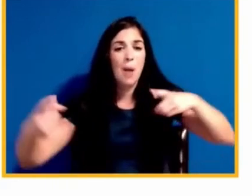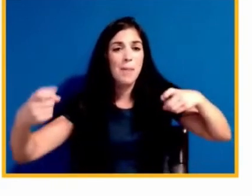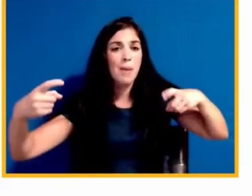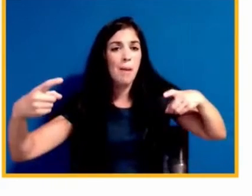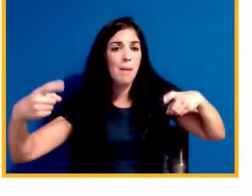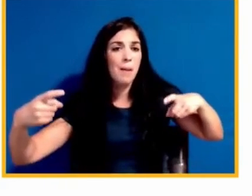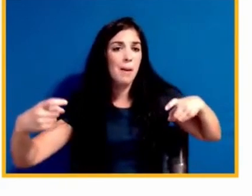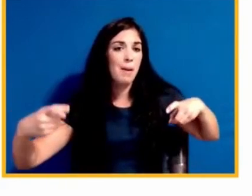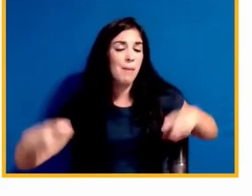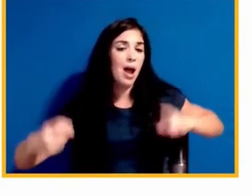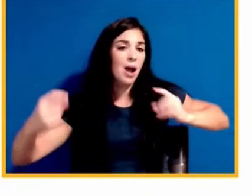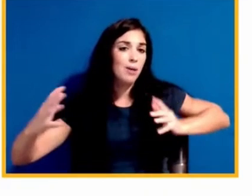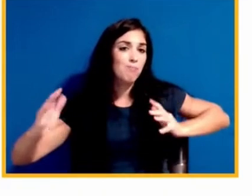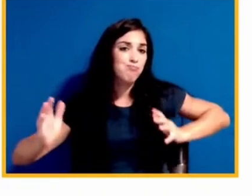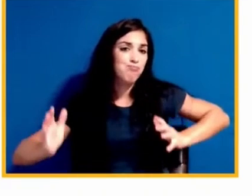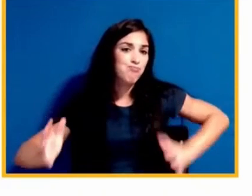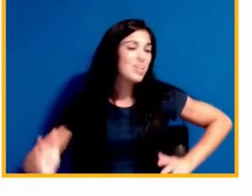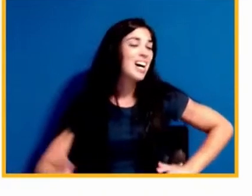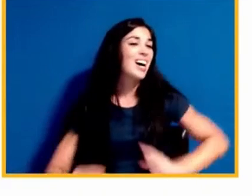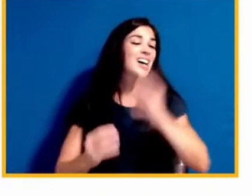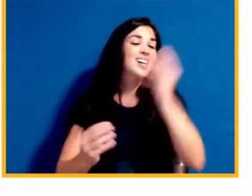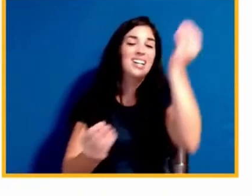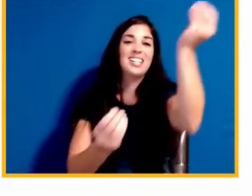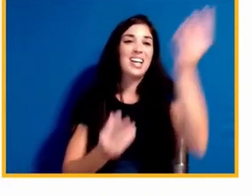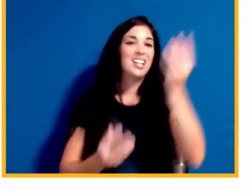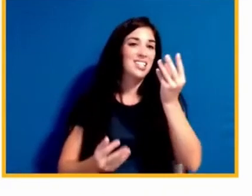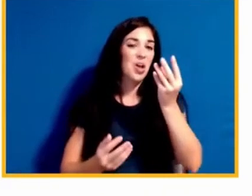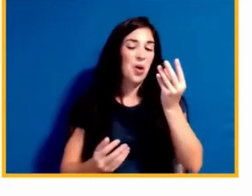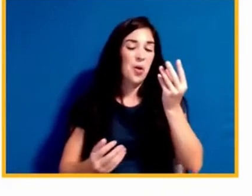that love out for everybody that's performed so far tonight.